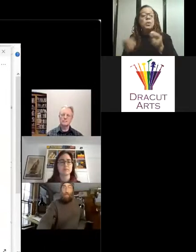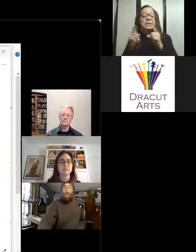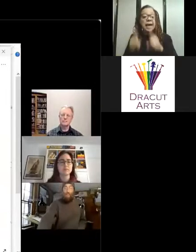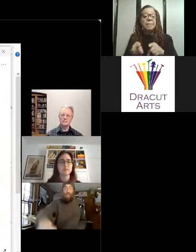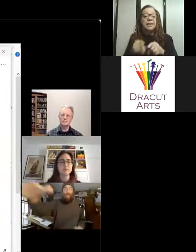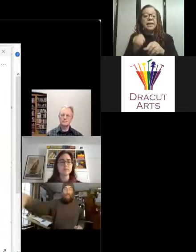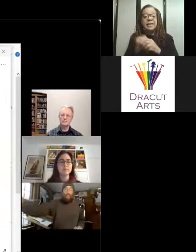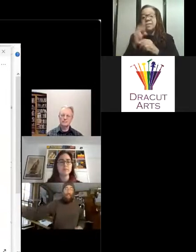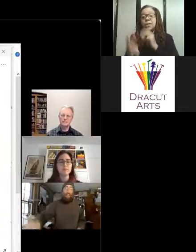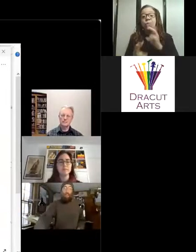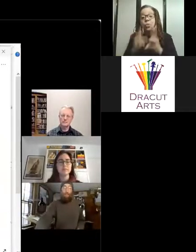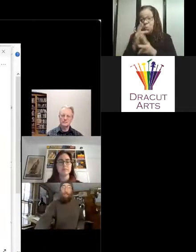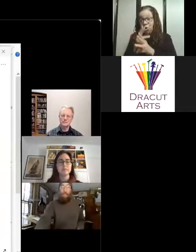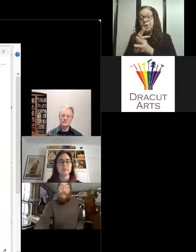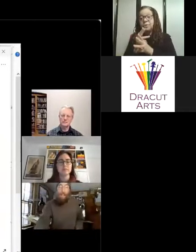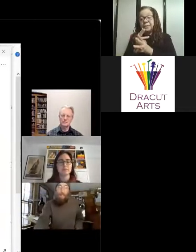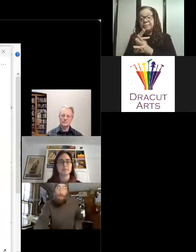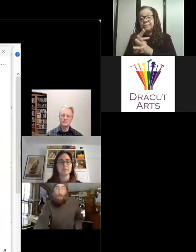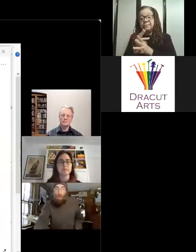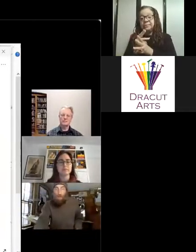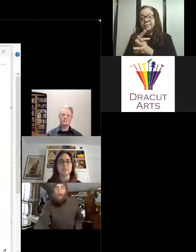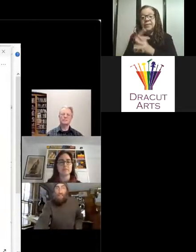beyond this tent in this hospital. And then, of course,